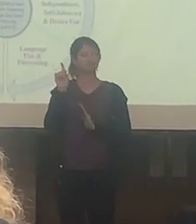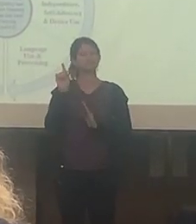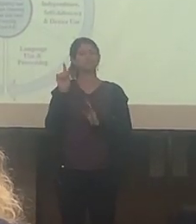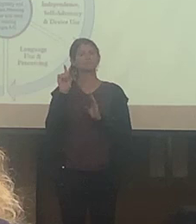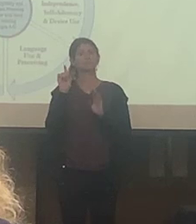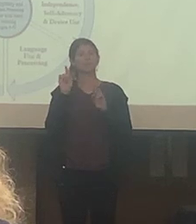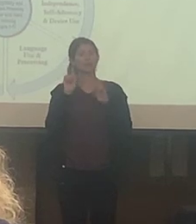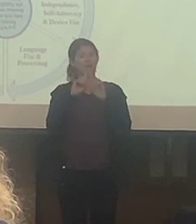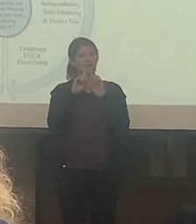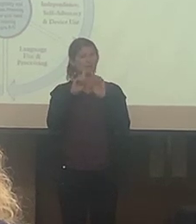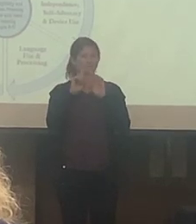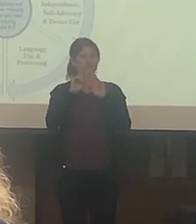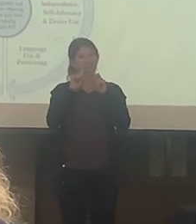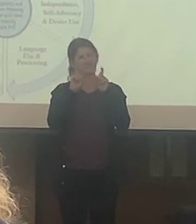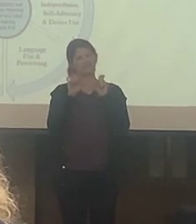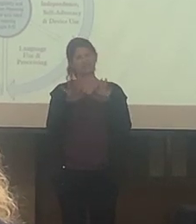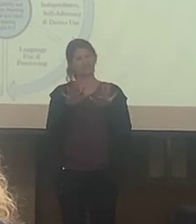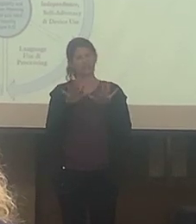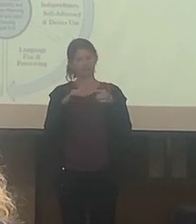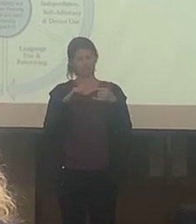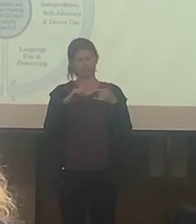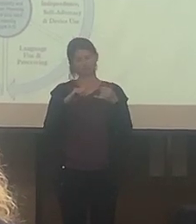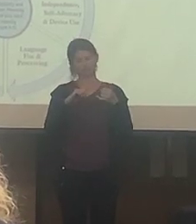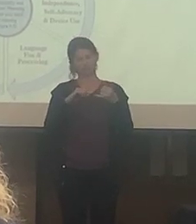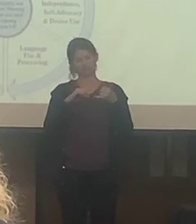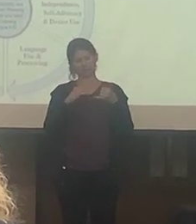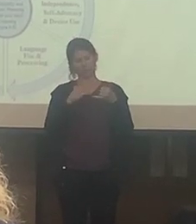the one we have in front of you only because i took off all the assessments that are around